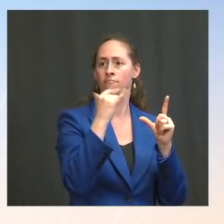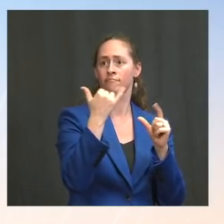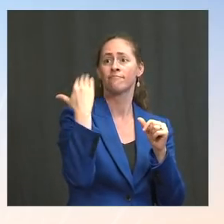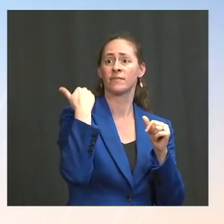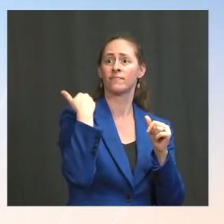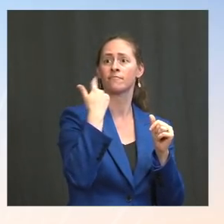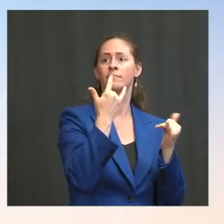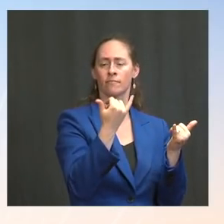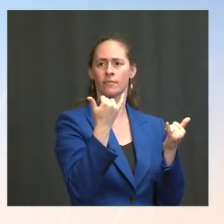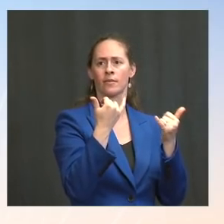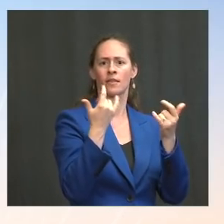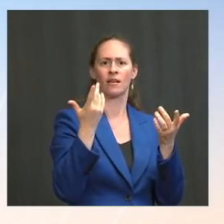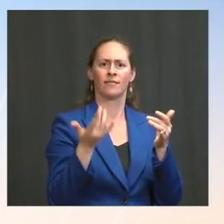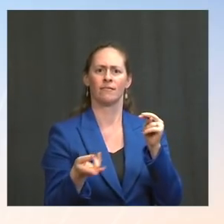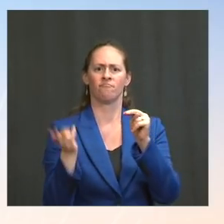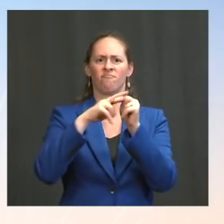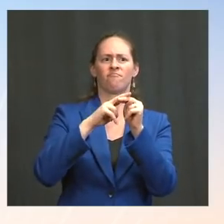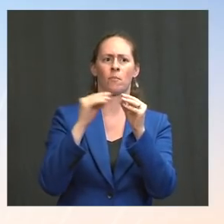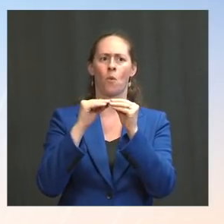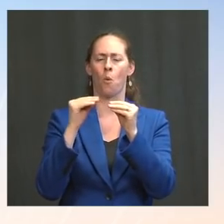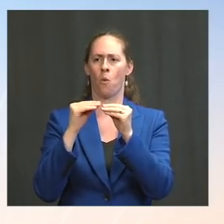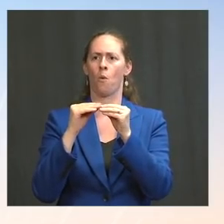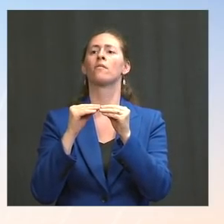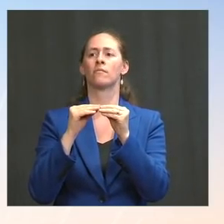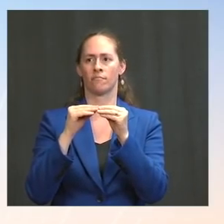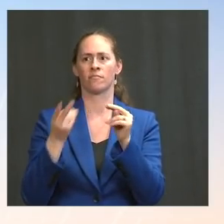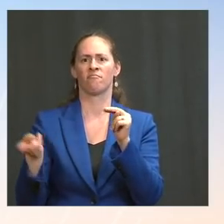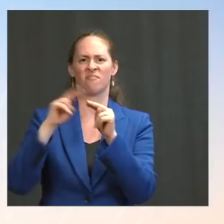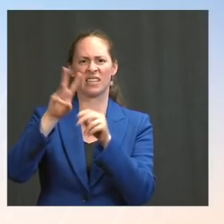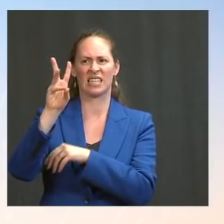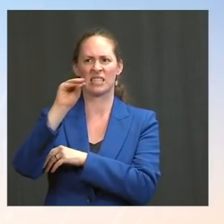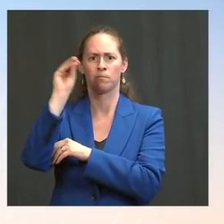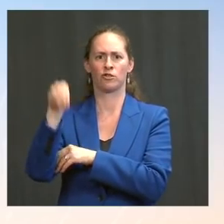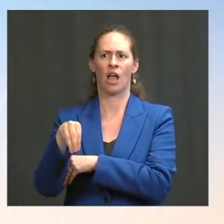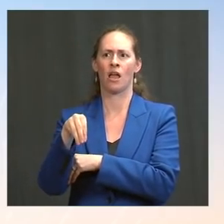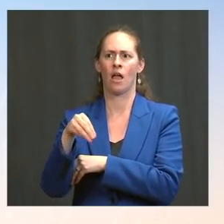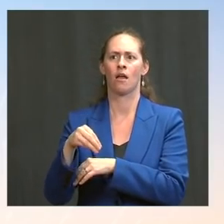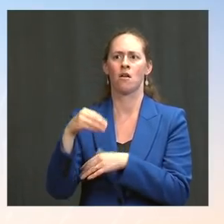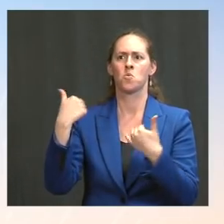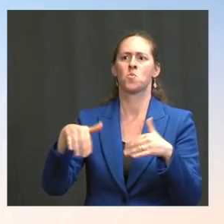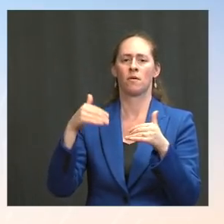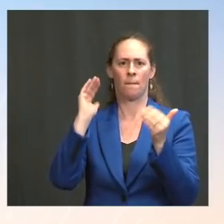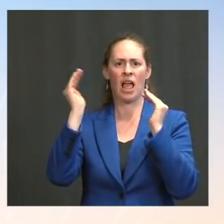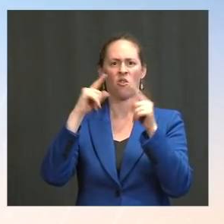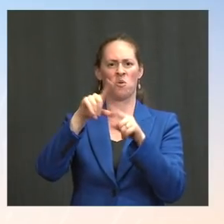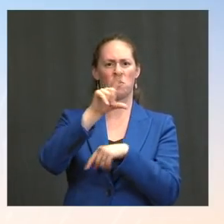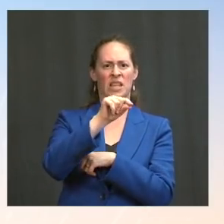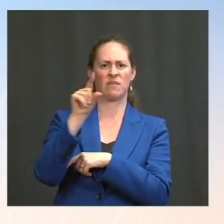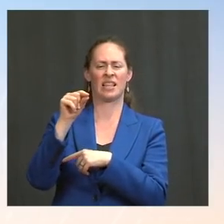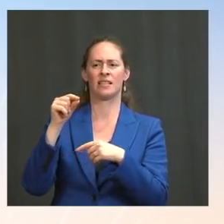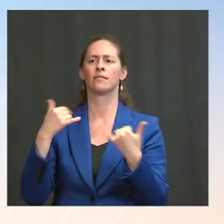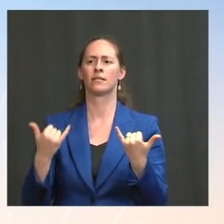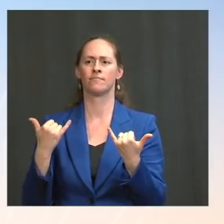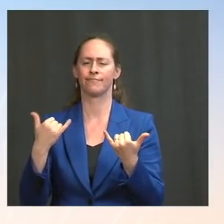and 60 percent higher than the 2020 monthly average. So, clearly, their work is ongoing, but wanted to provide you a bit of an update